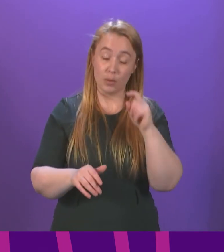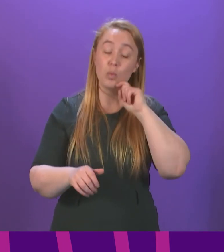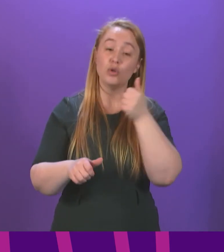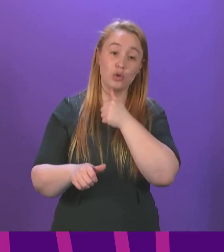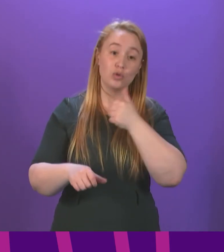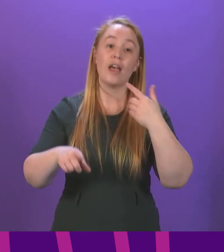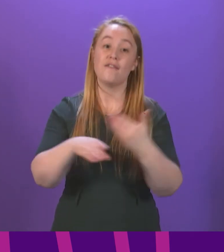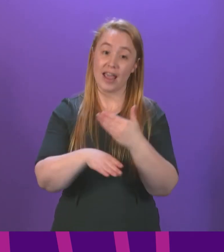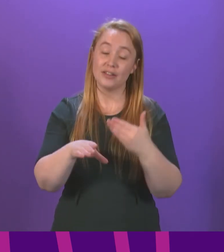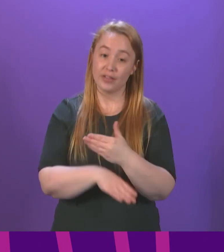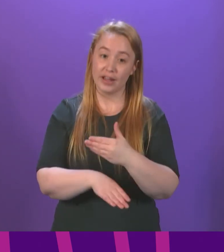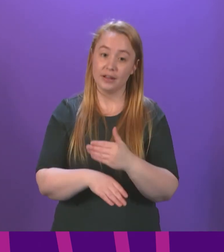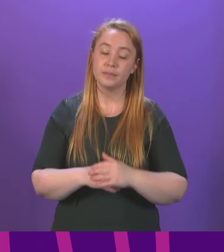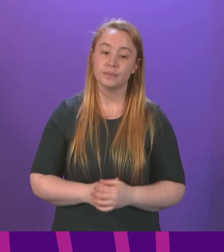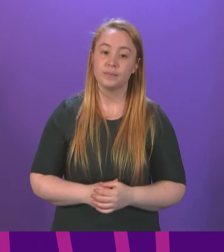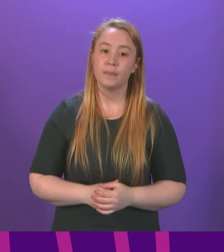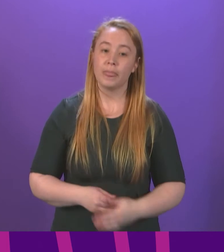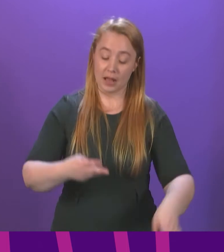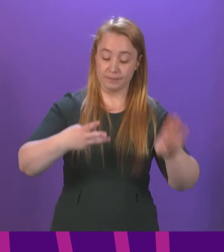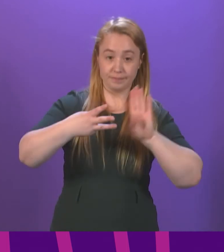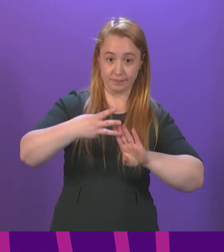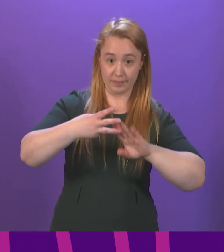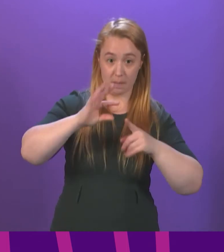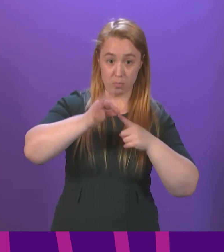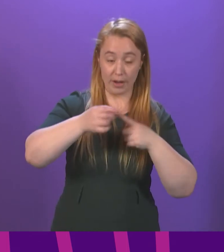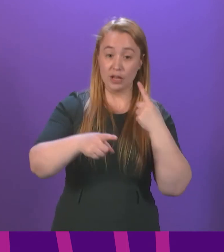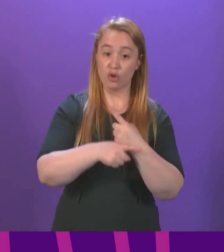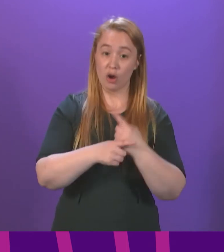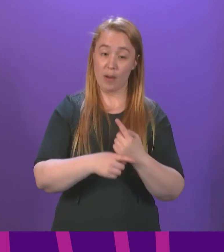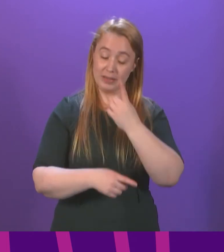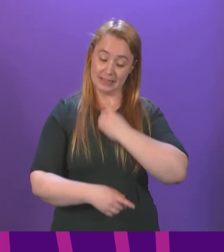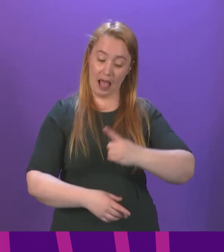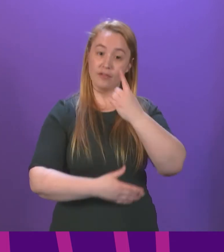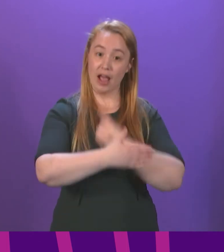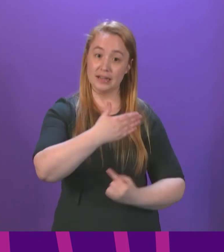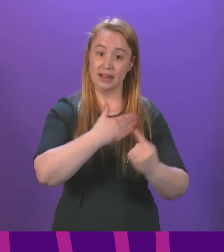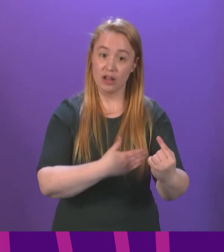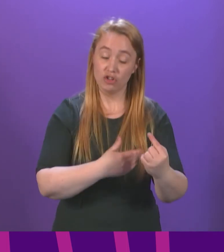Jackie Baillie’s last point was about self-isolation, which is absolutely critical in relation to